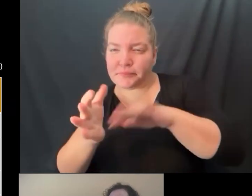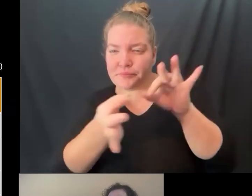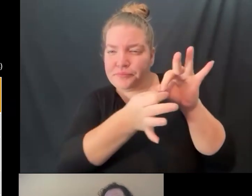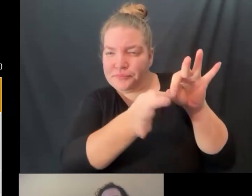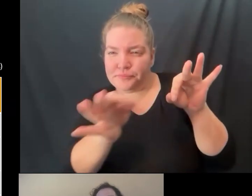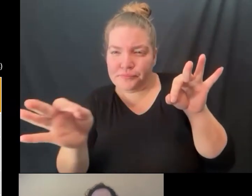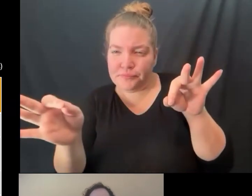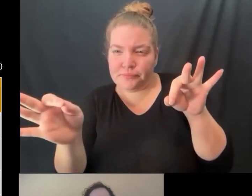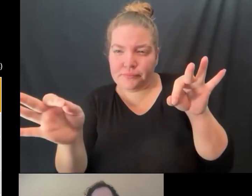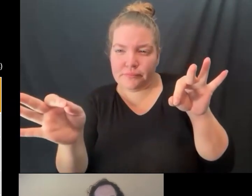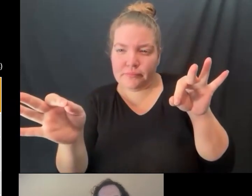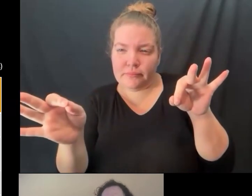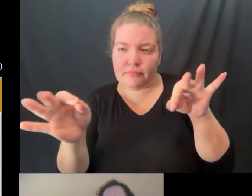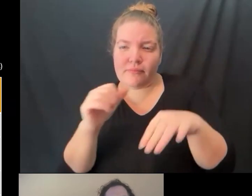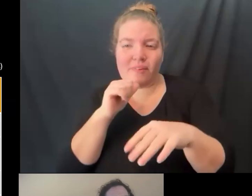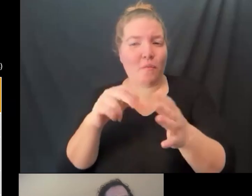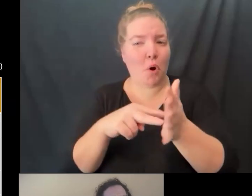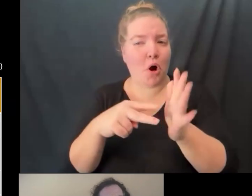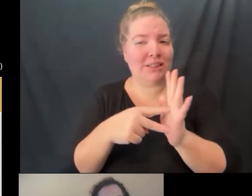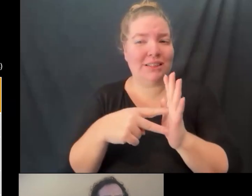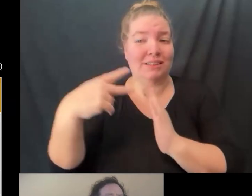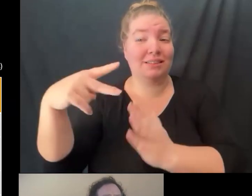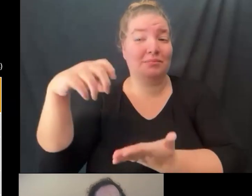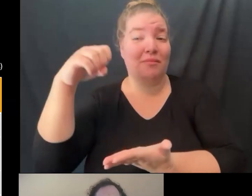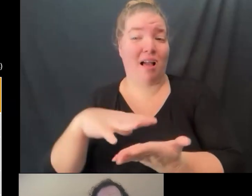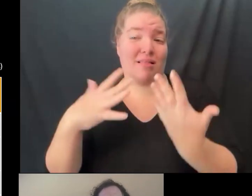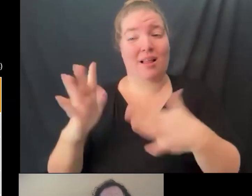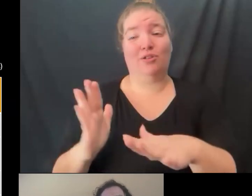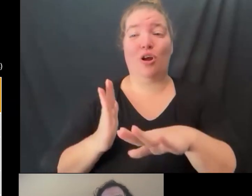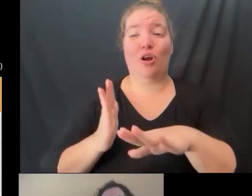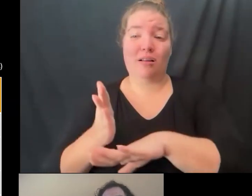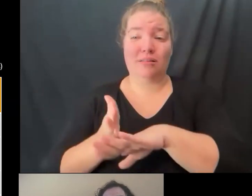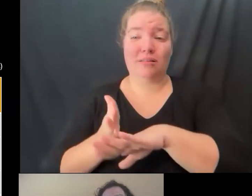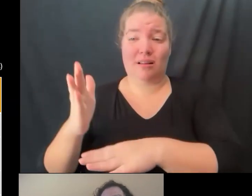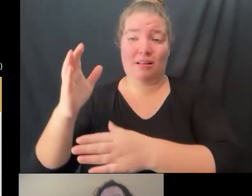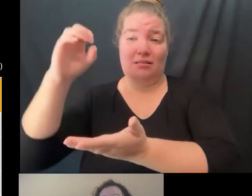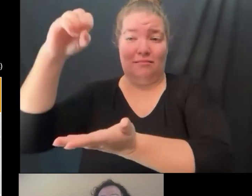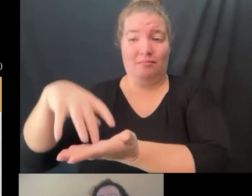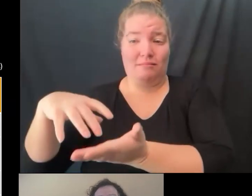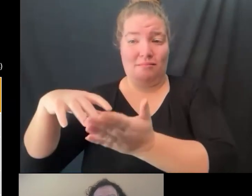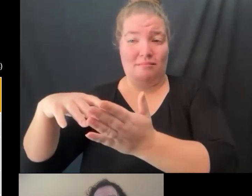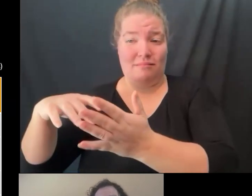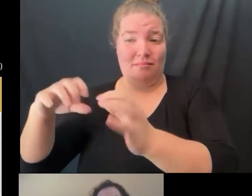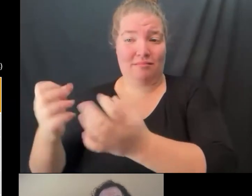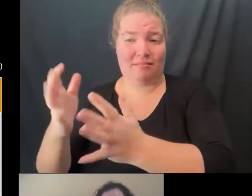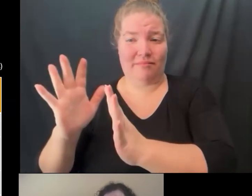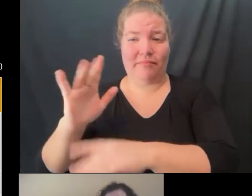This is something new. It's not the accessibility plan that your organization already had to produce--